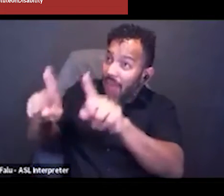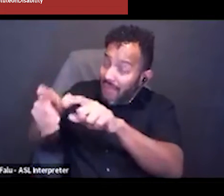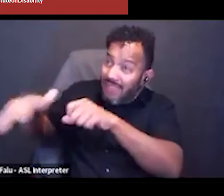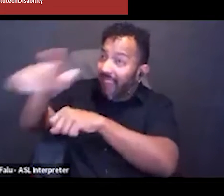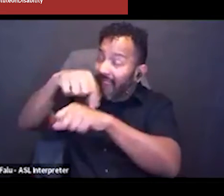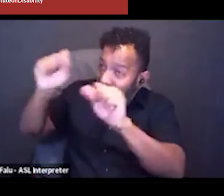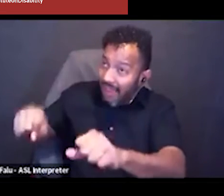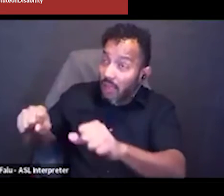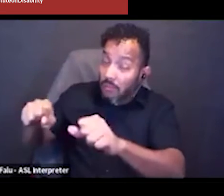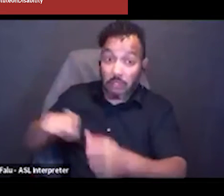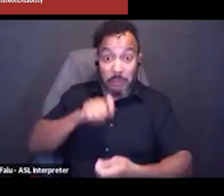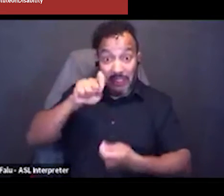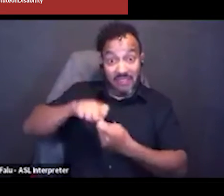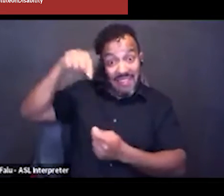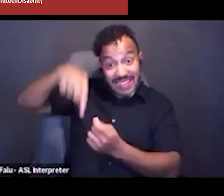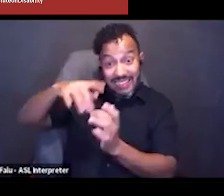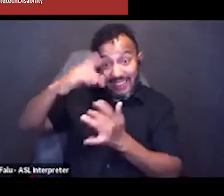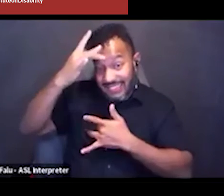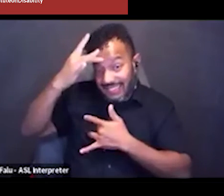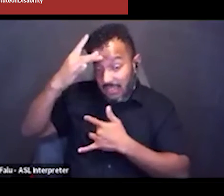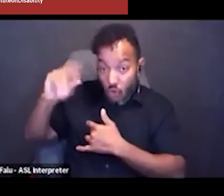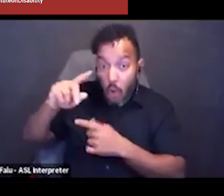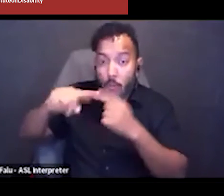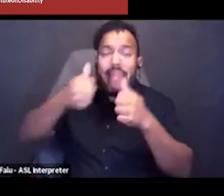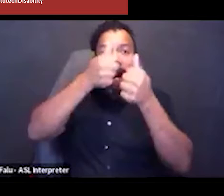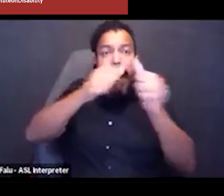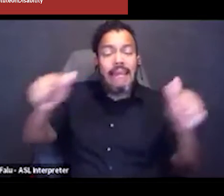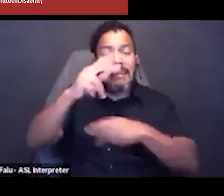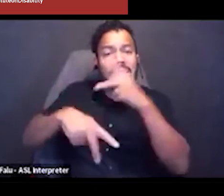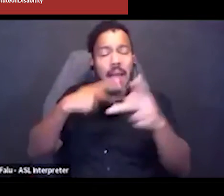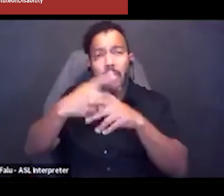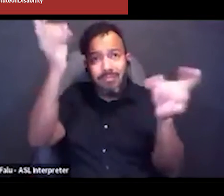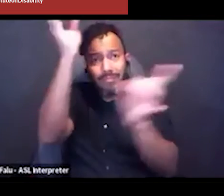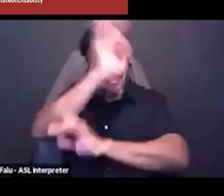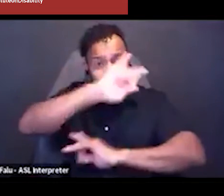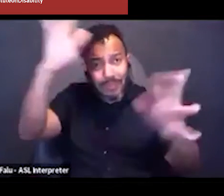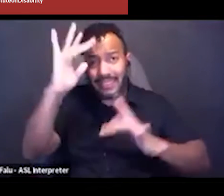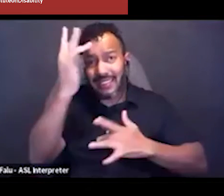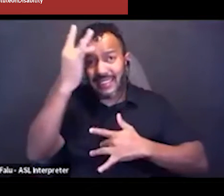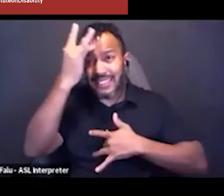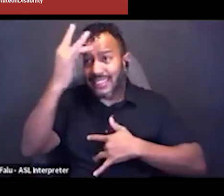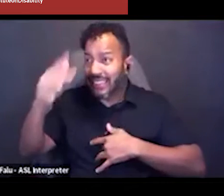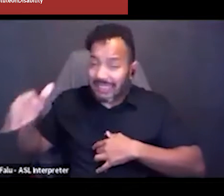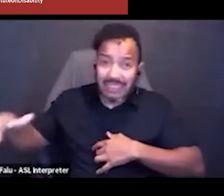73,000 people, it's too late for them, it's not too late for the other -- the rest of